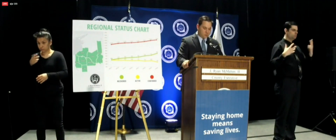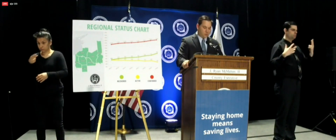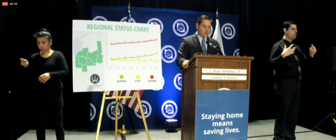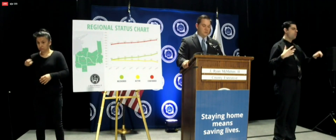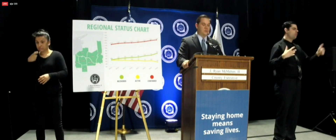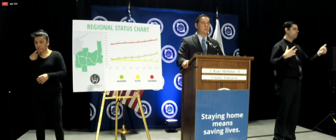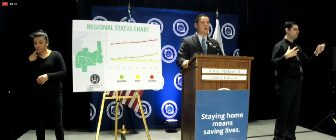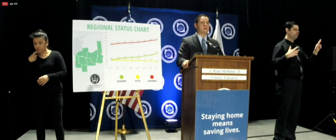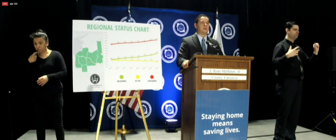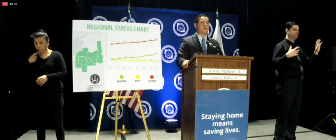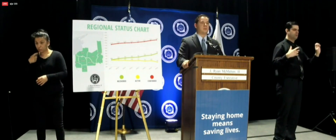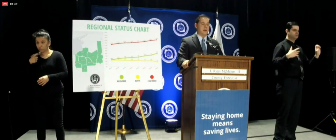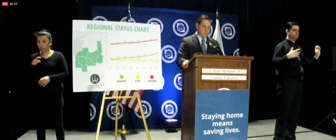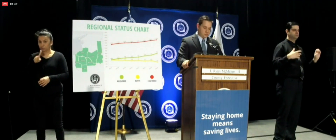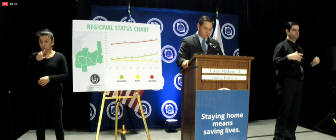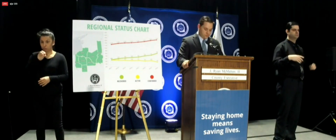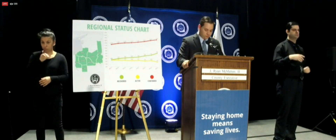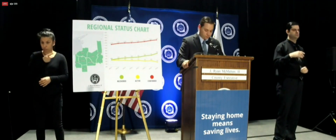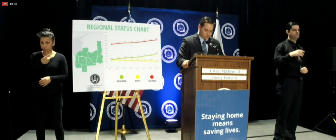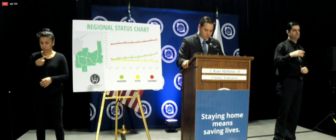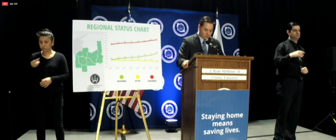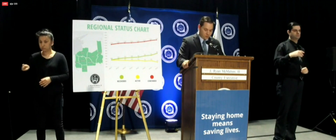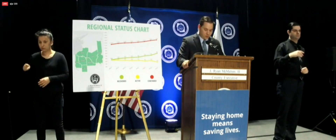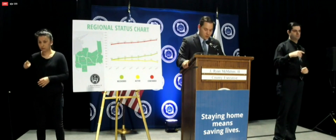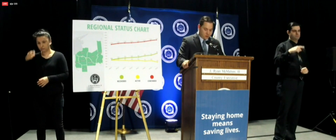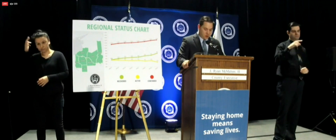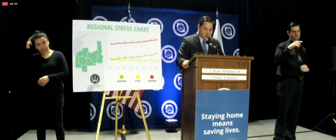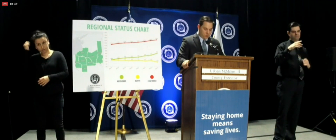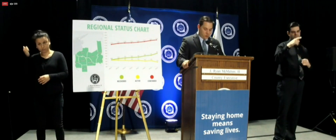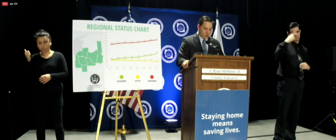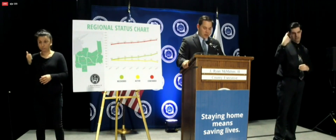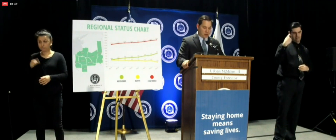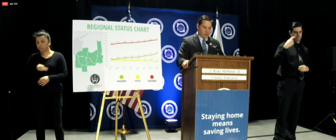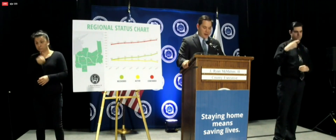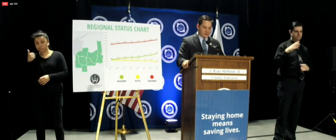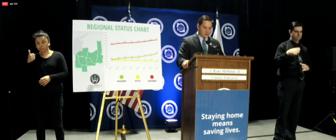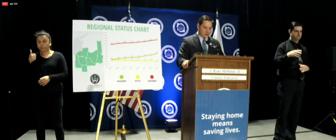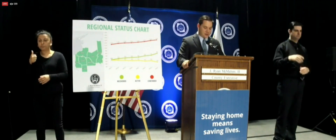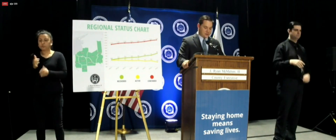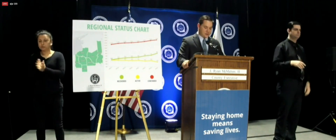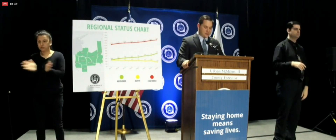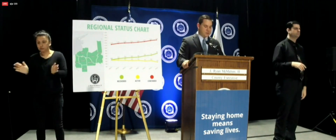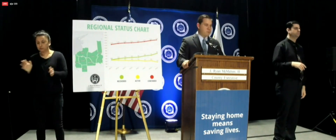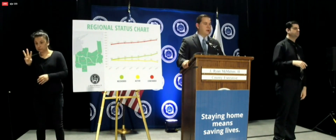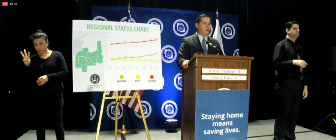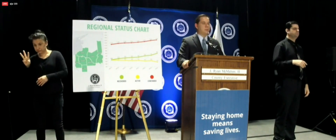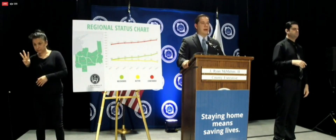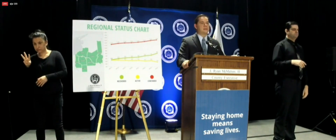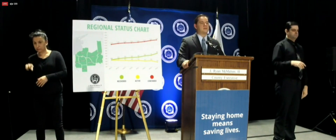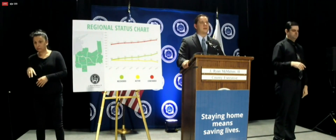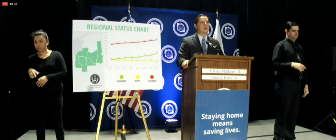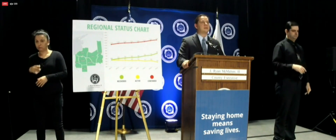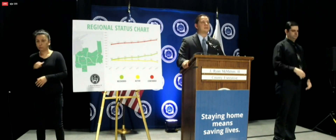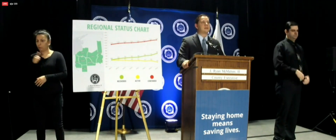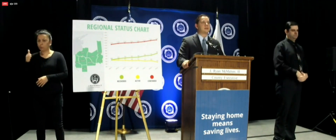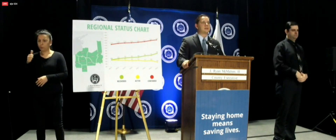ANOTHER RACE. AND ONE IS AFRICAN-AMERICAN. 14 FEMALES AND 11 MALES.